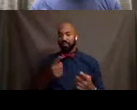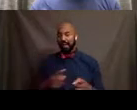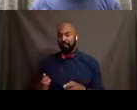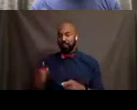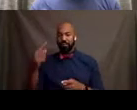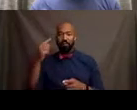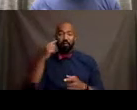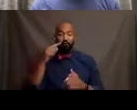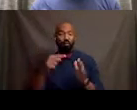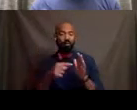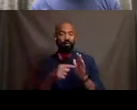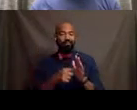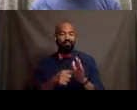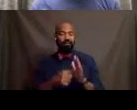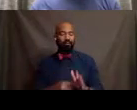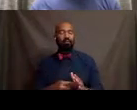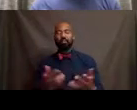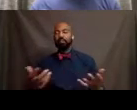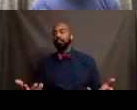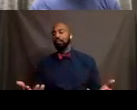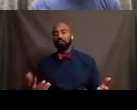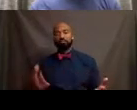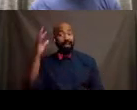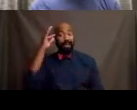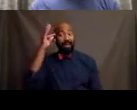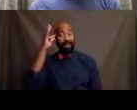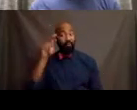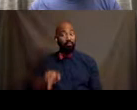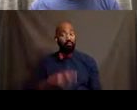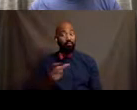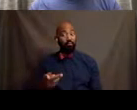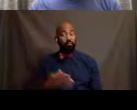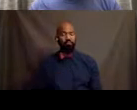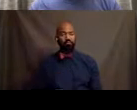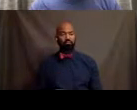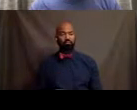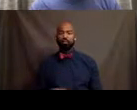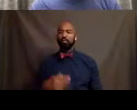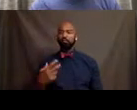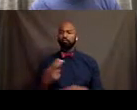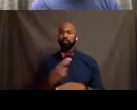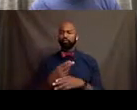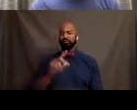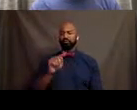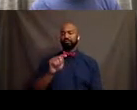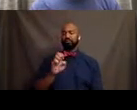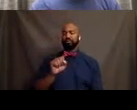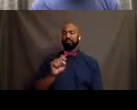how likely is it that they would lose hair, and how much of a concern is that for them? So have that conversation with your healthcare providers